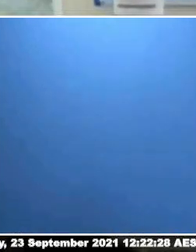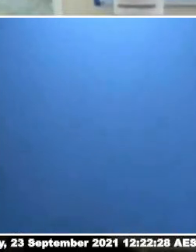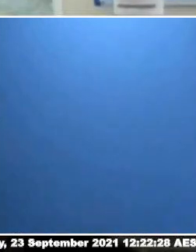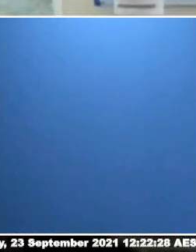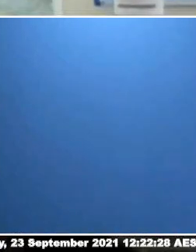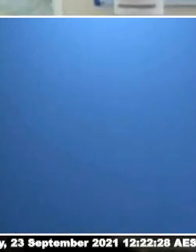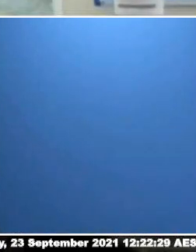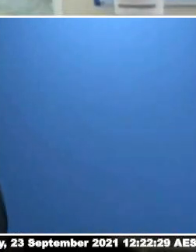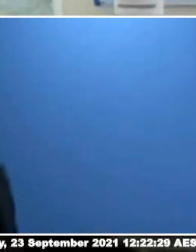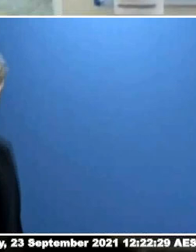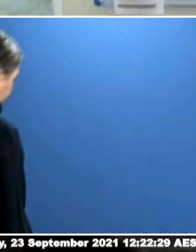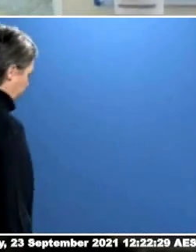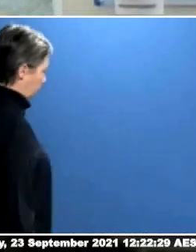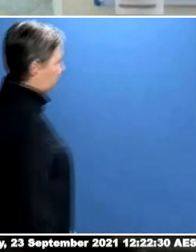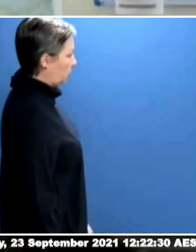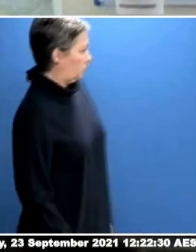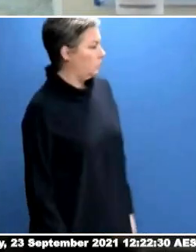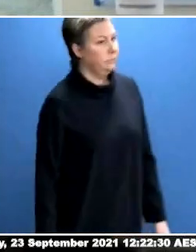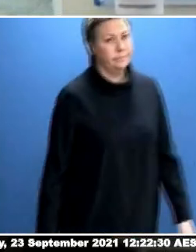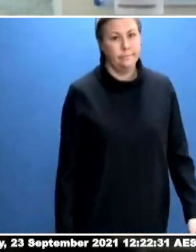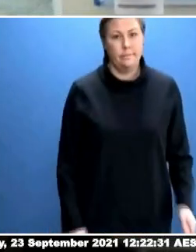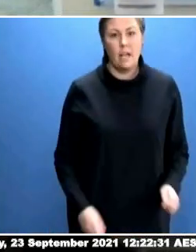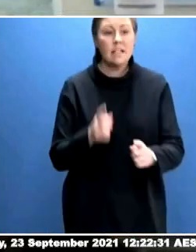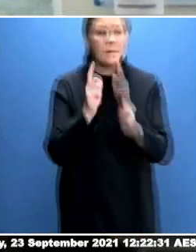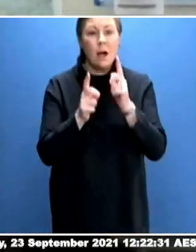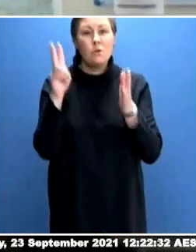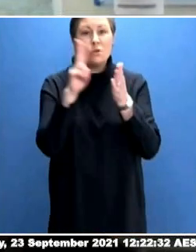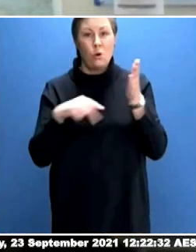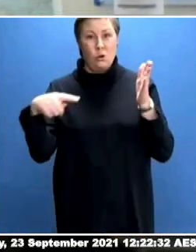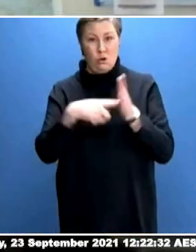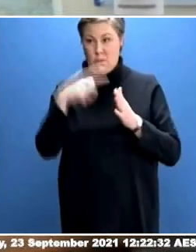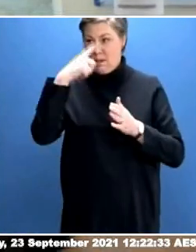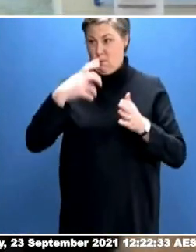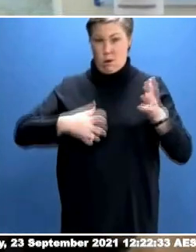the Northern Territory, there's quite a desire in this jurisdiction